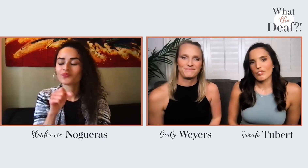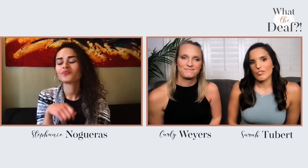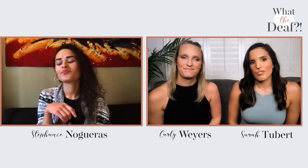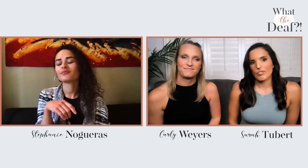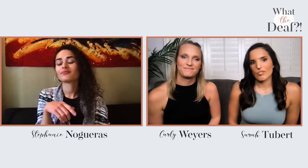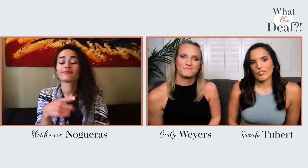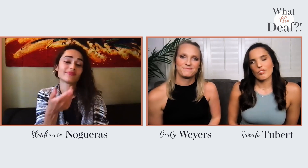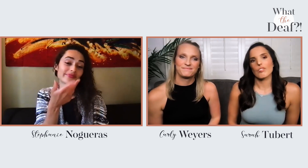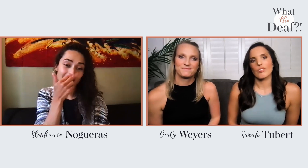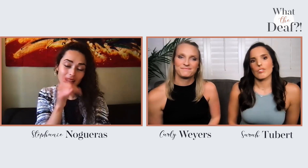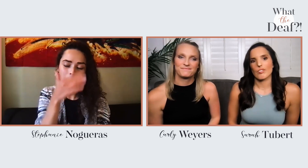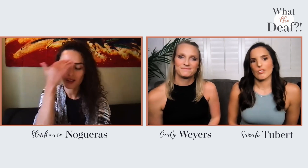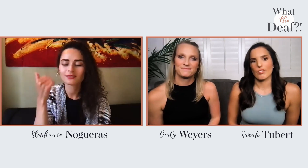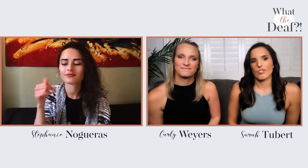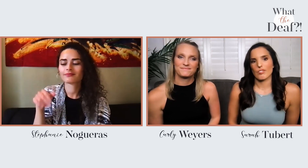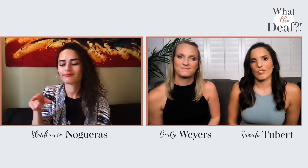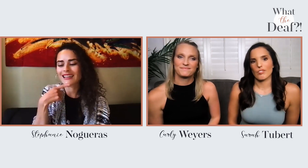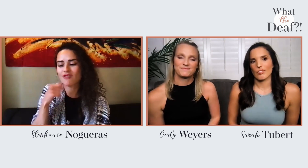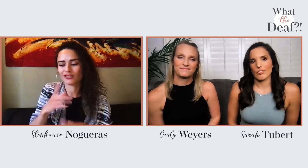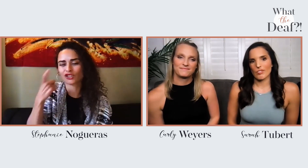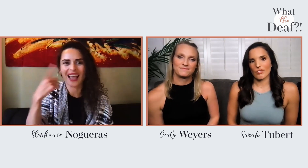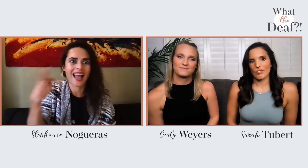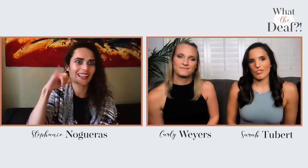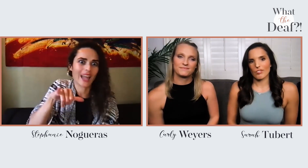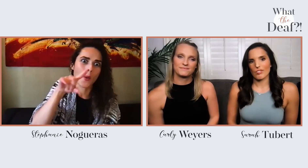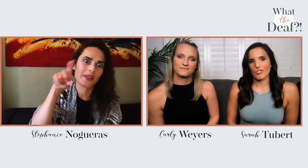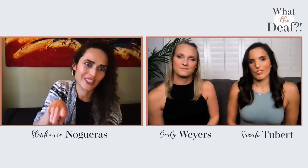Yeah, well, it's funny actually, because I was recently asked this question,